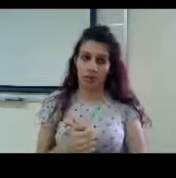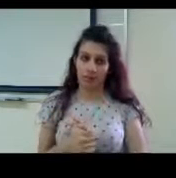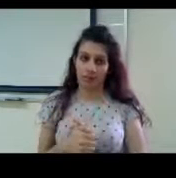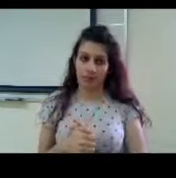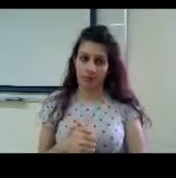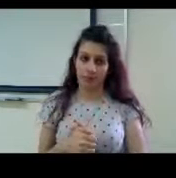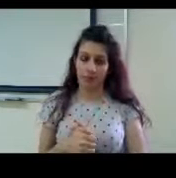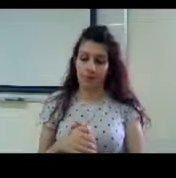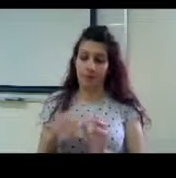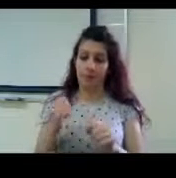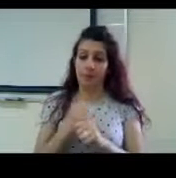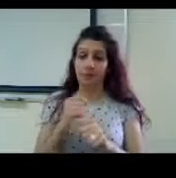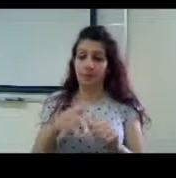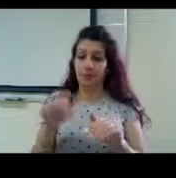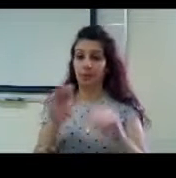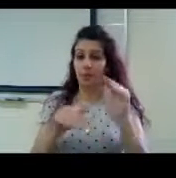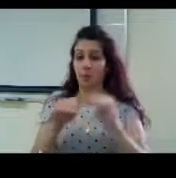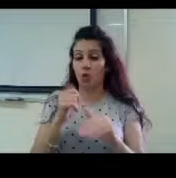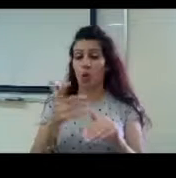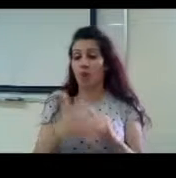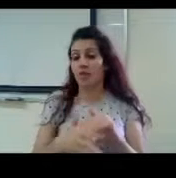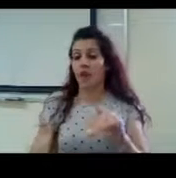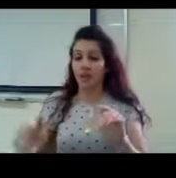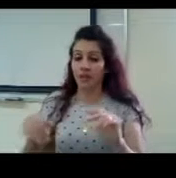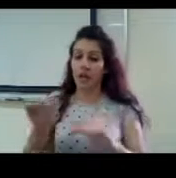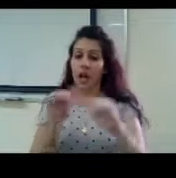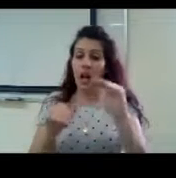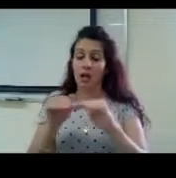what's next over the next couple of weeks we'll be releasing a